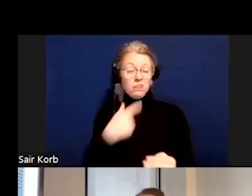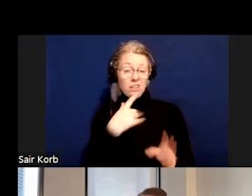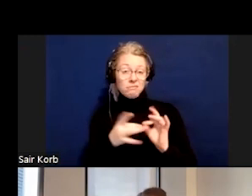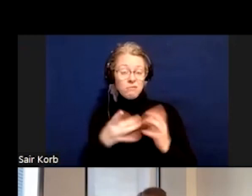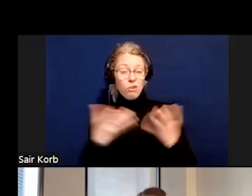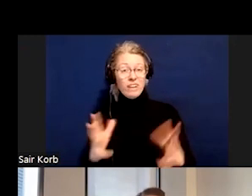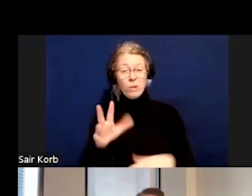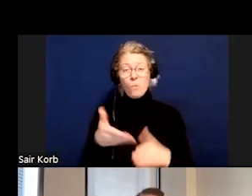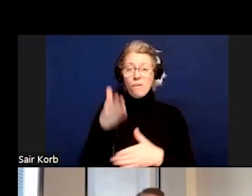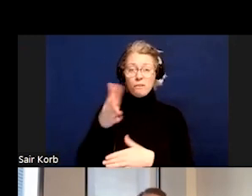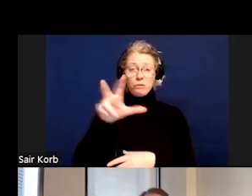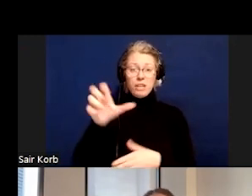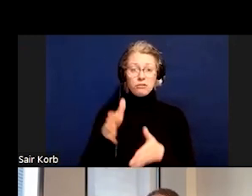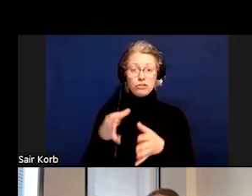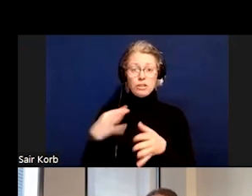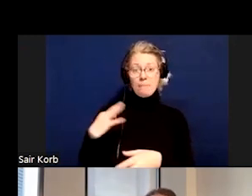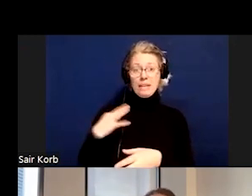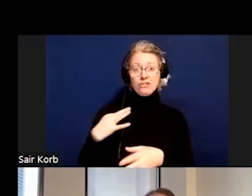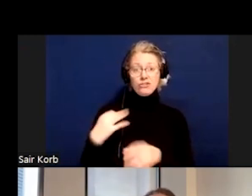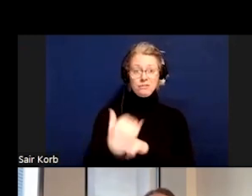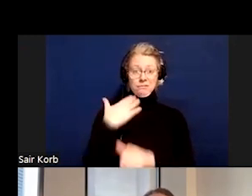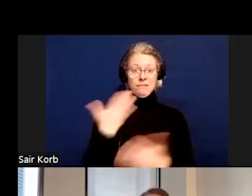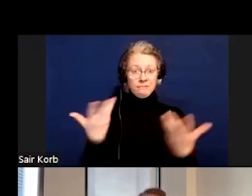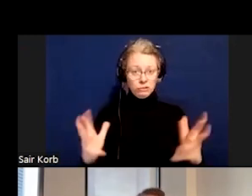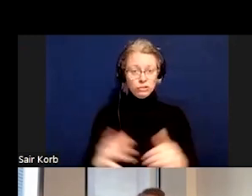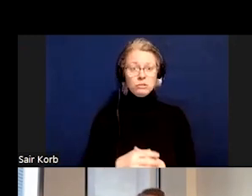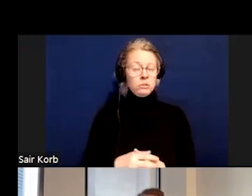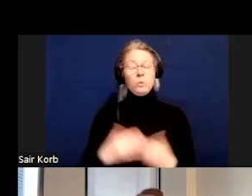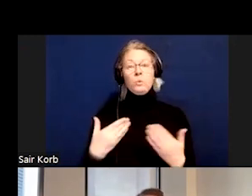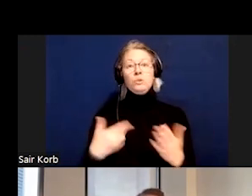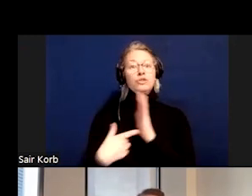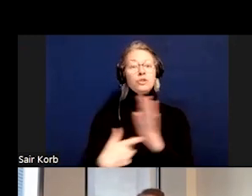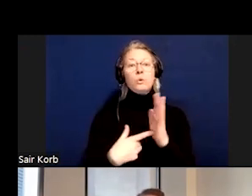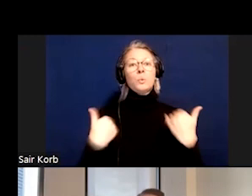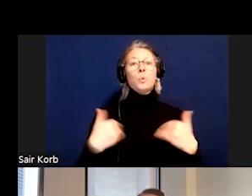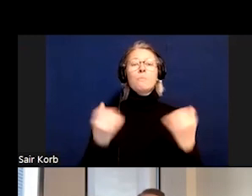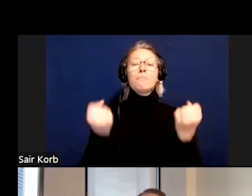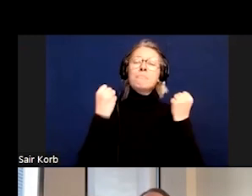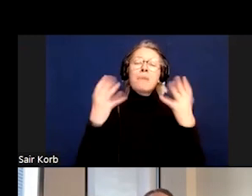per year, which demonstrates how many wonderful artists live and work in Calgary and the vital